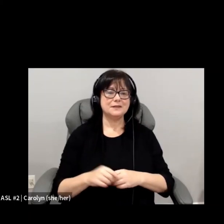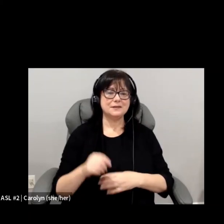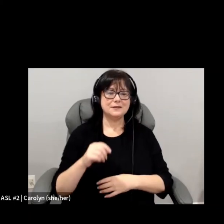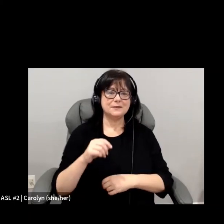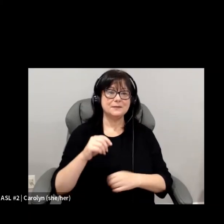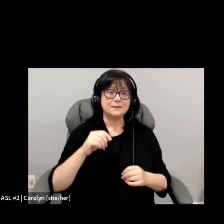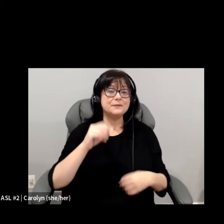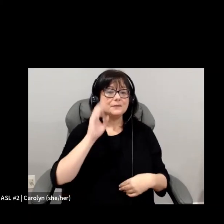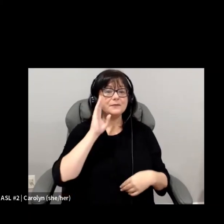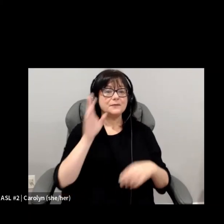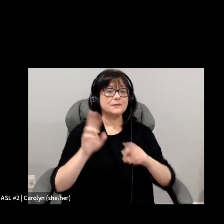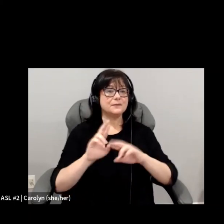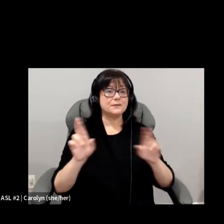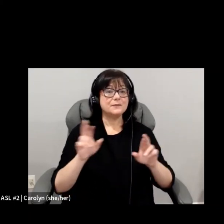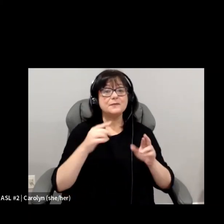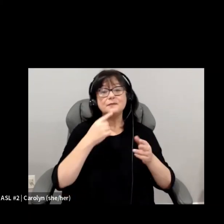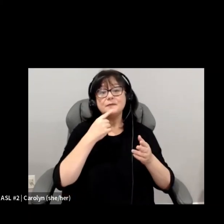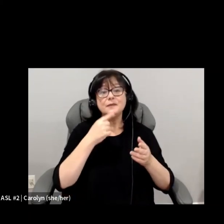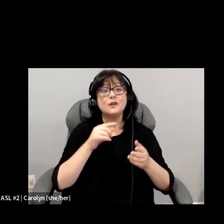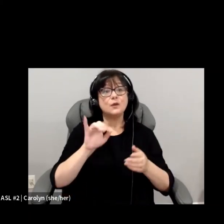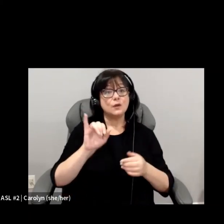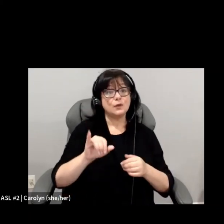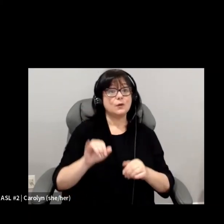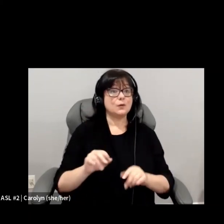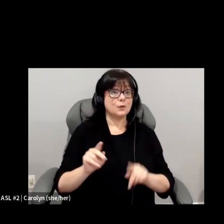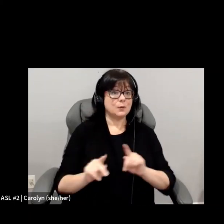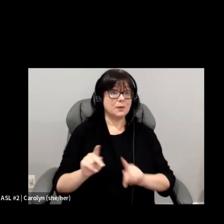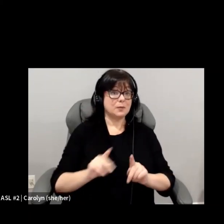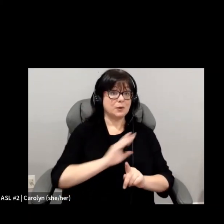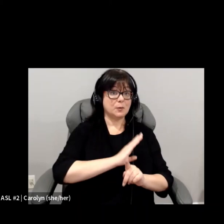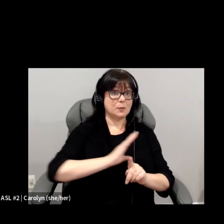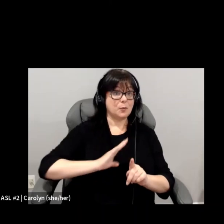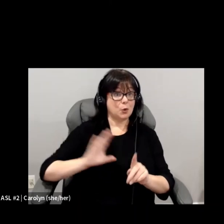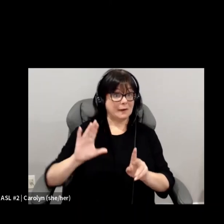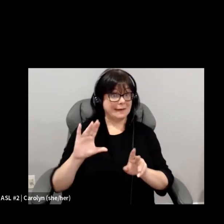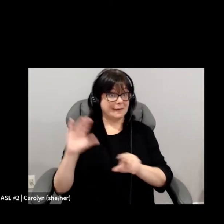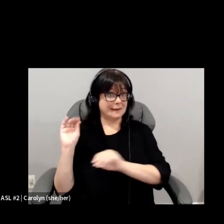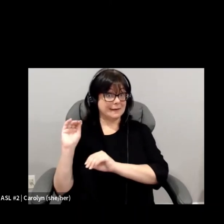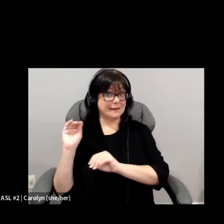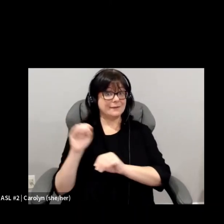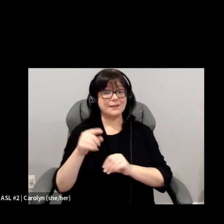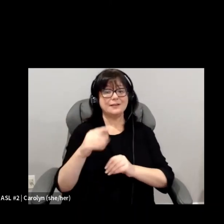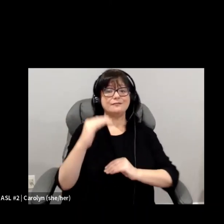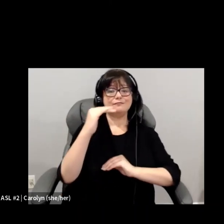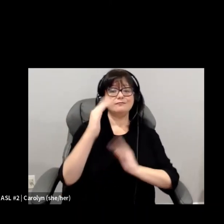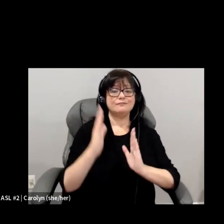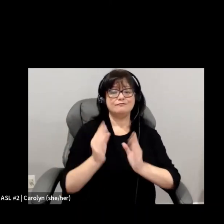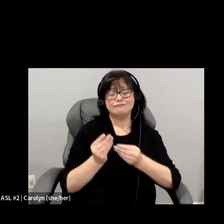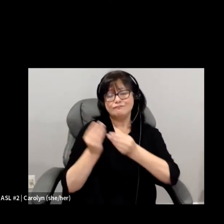THAT THANK OUR OUTGOING BOARD MEMBERS, RICK, WADE AND ROXANNE.